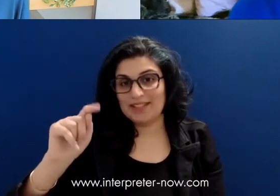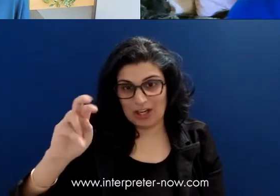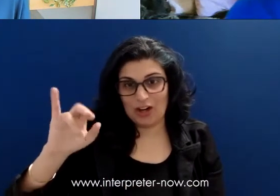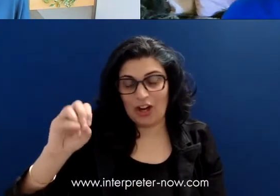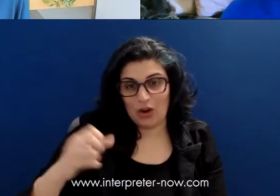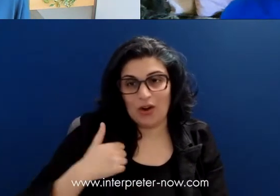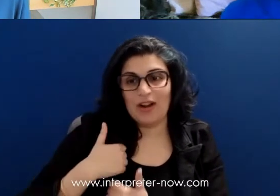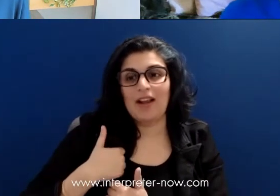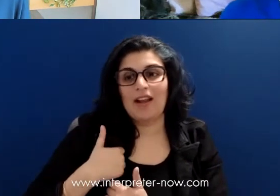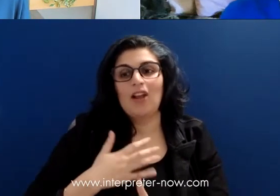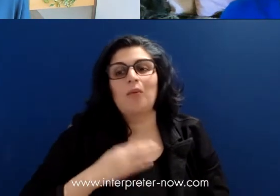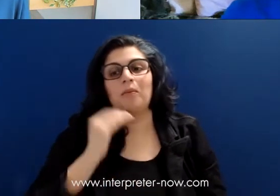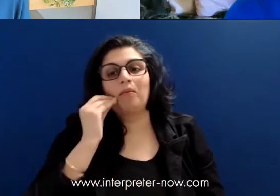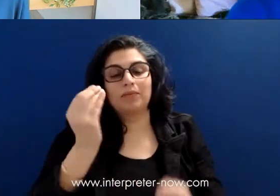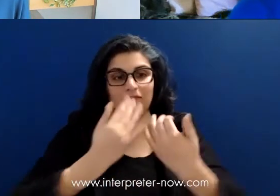territory of Mississaugas of the Credit.